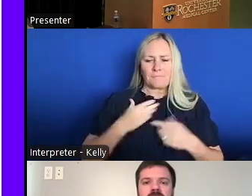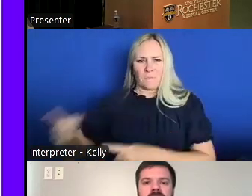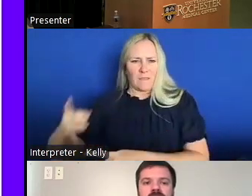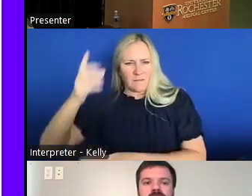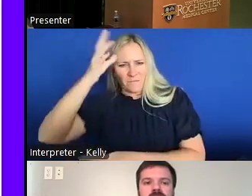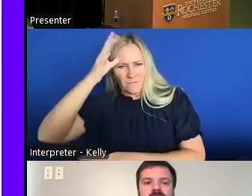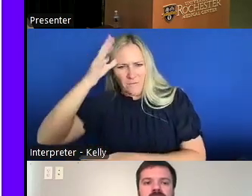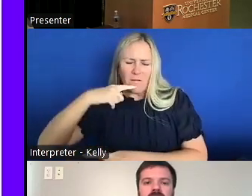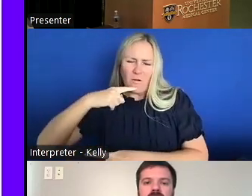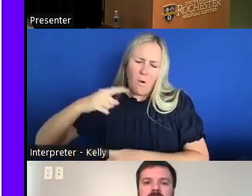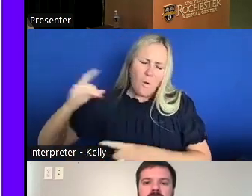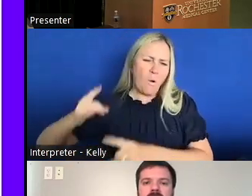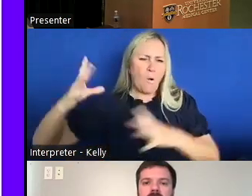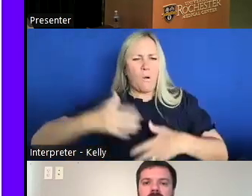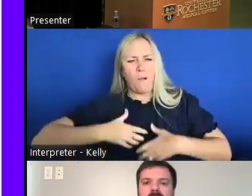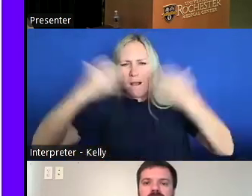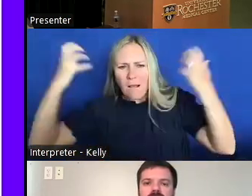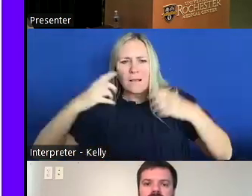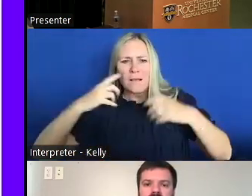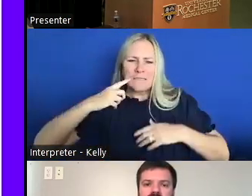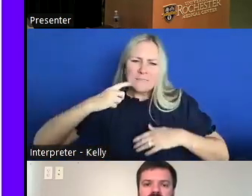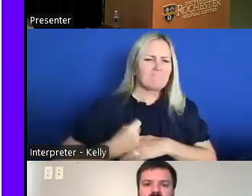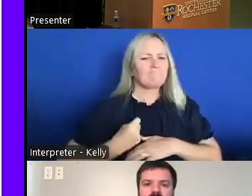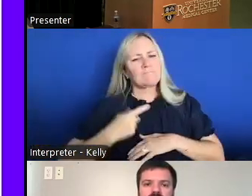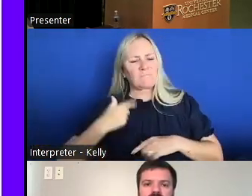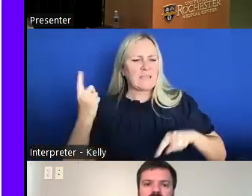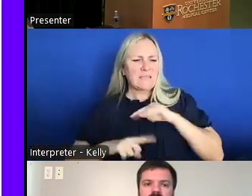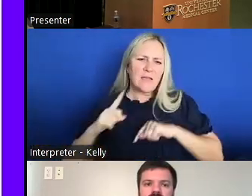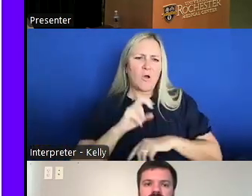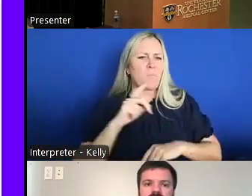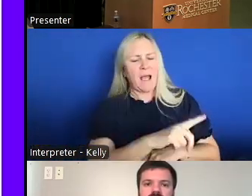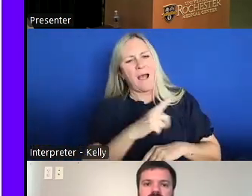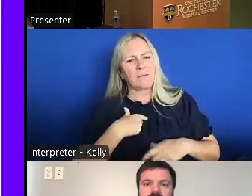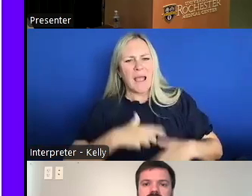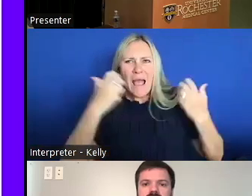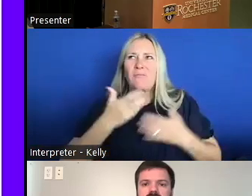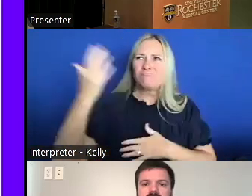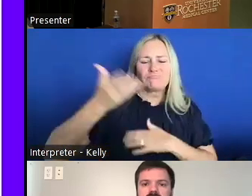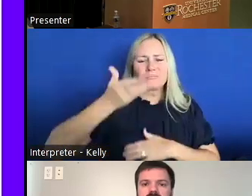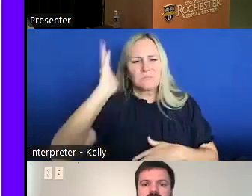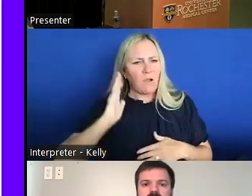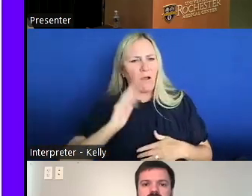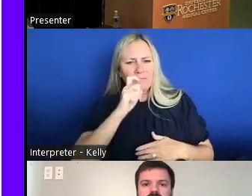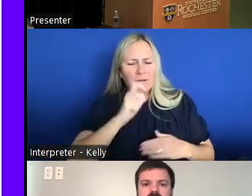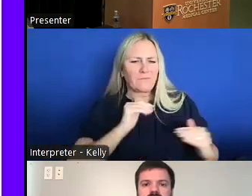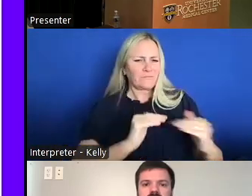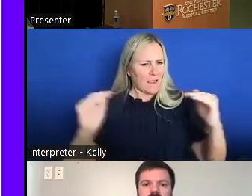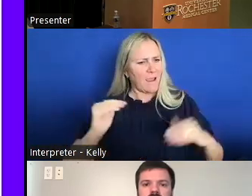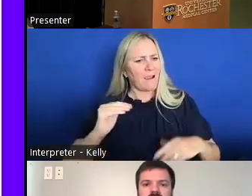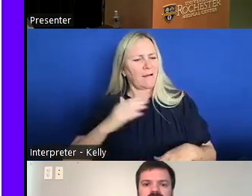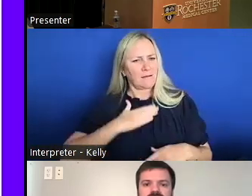he said I can't go back I'm too angry at God it's too unjust to take the life of my son he didn't